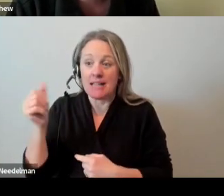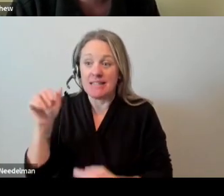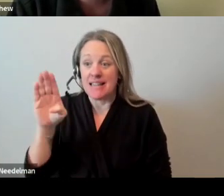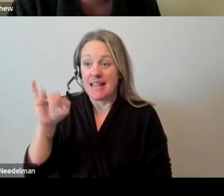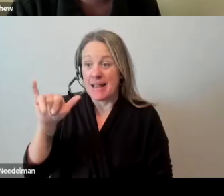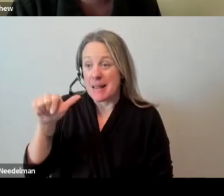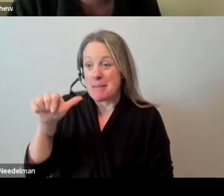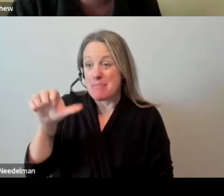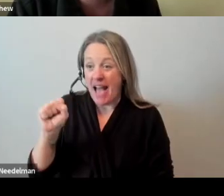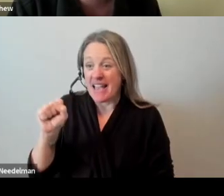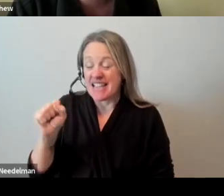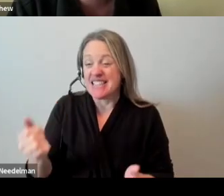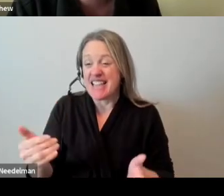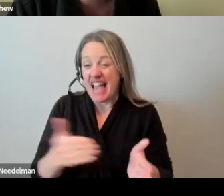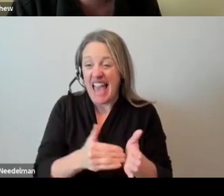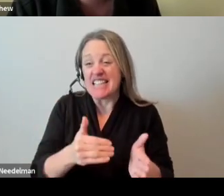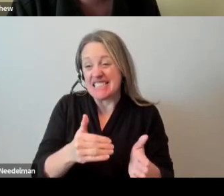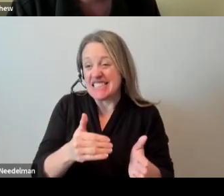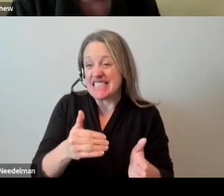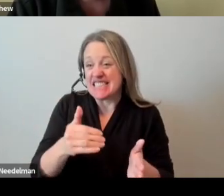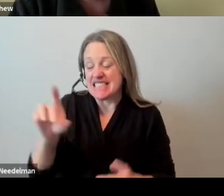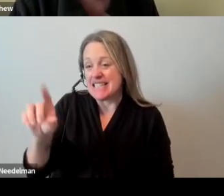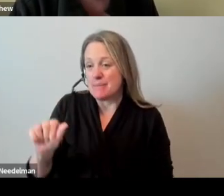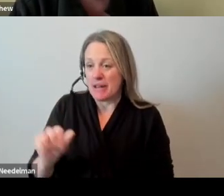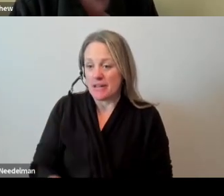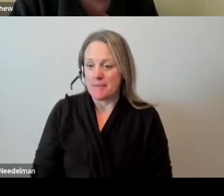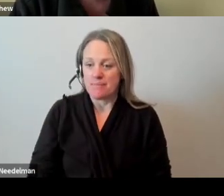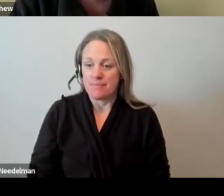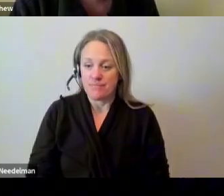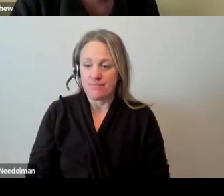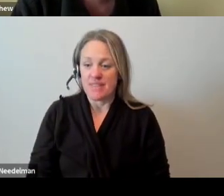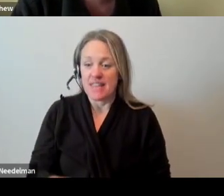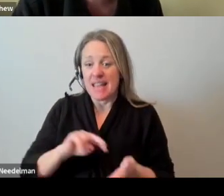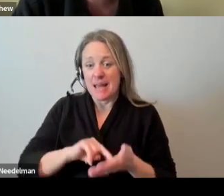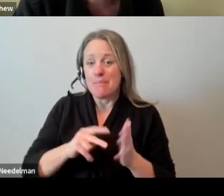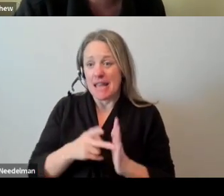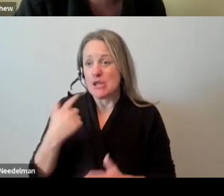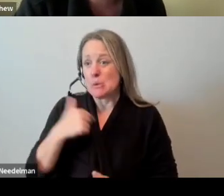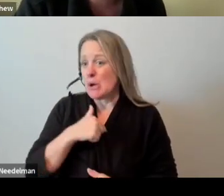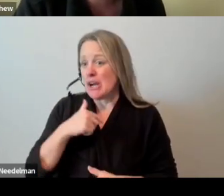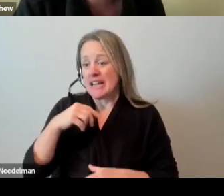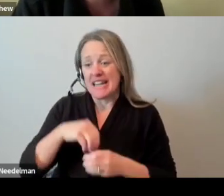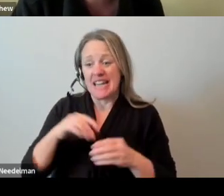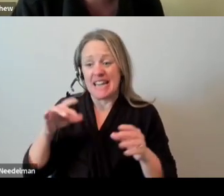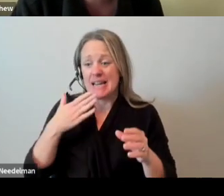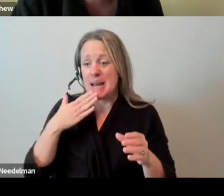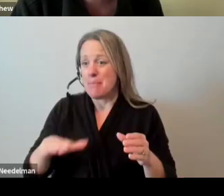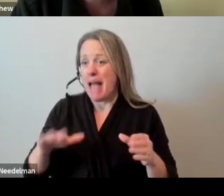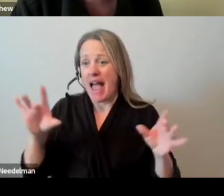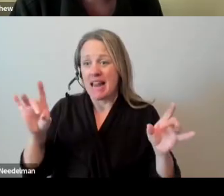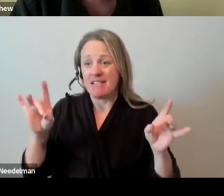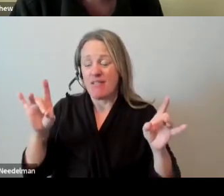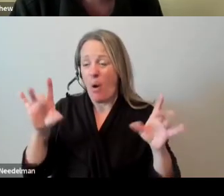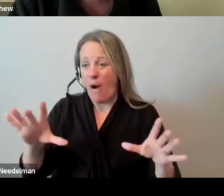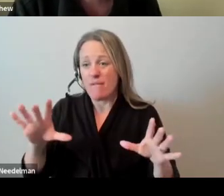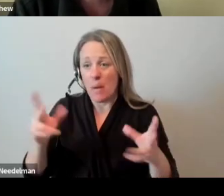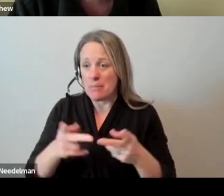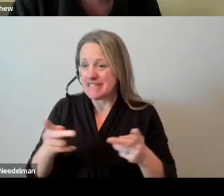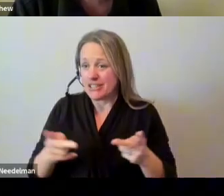and testimony that exists about us. It means we're in a really awful position that can't be solved with a checklist. Including more people